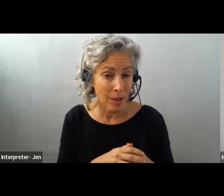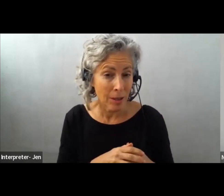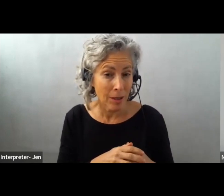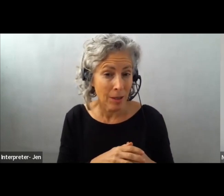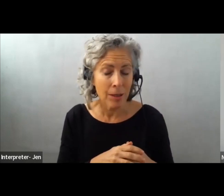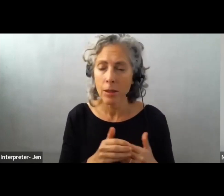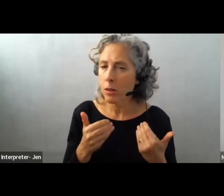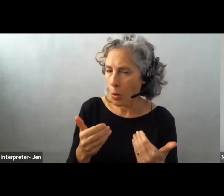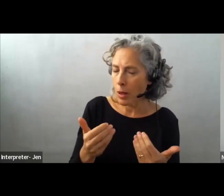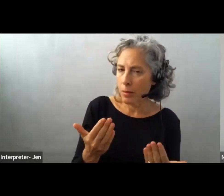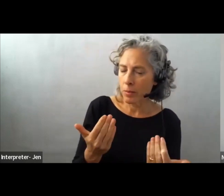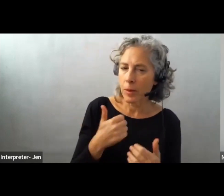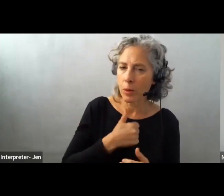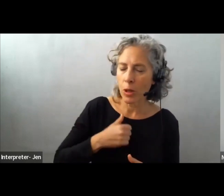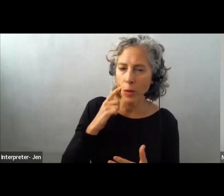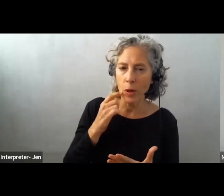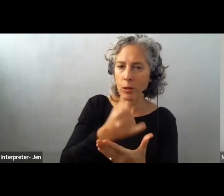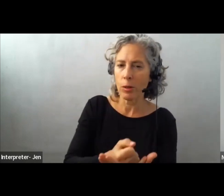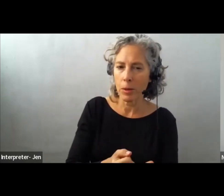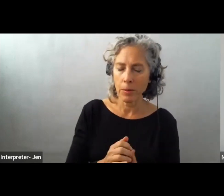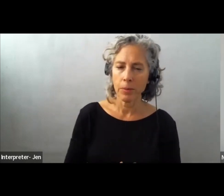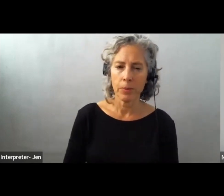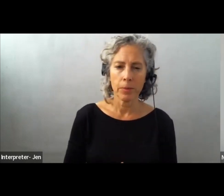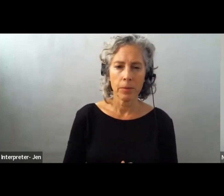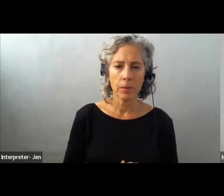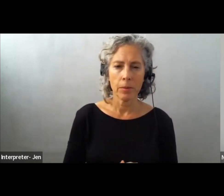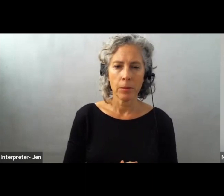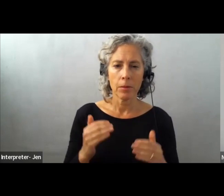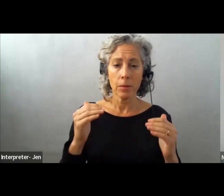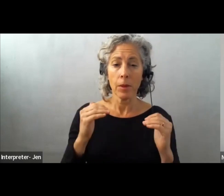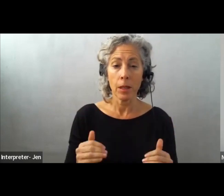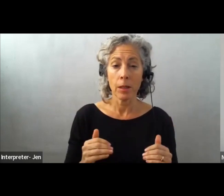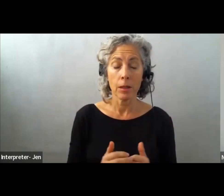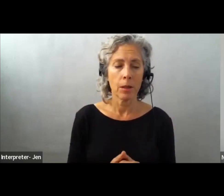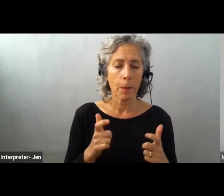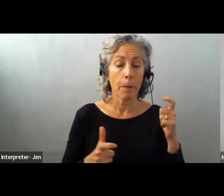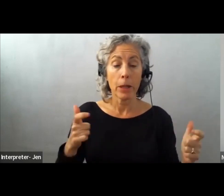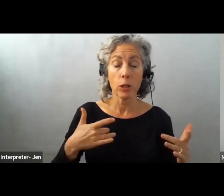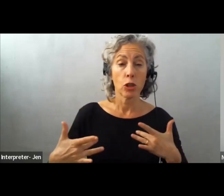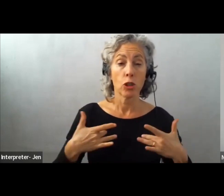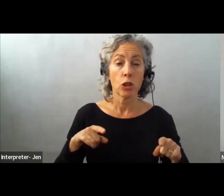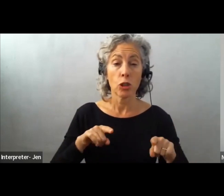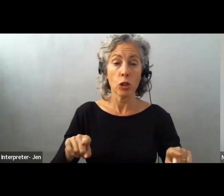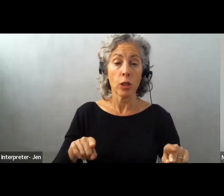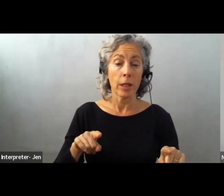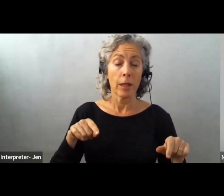Alixe Bonardi: Keep going to call on Sorry for interrupting earlier. Nicole LeBlanc: Next question is what our biggest concerns during this period overall, as I look